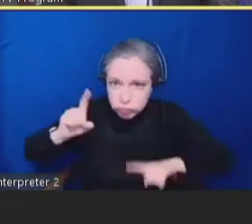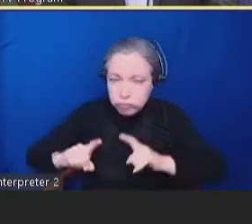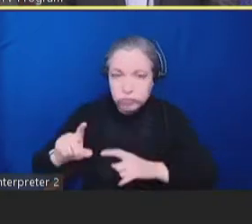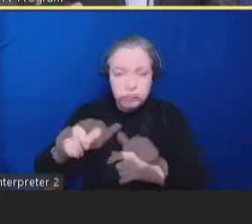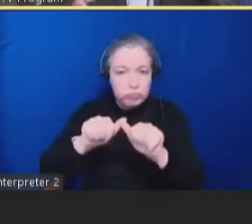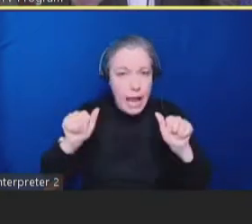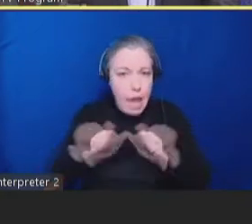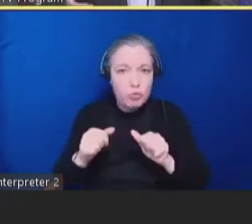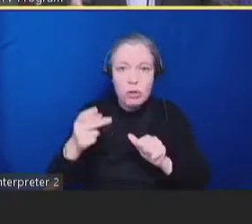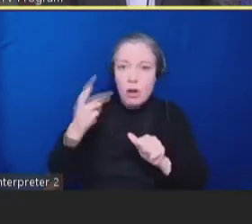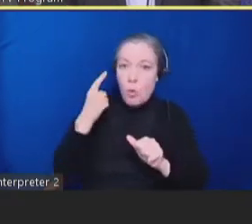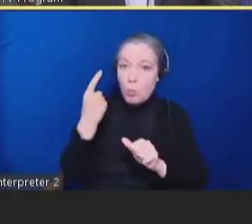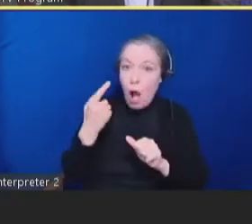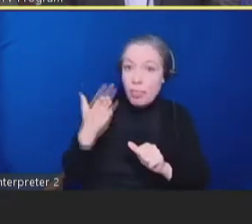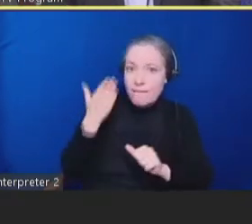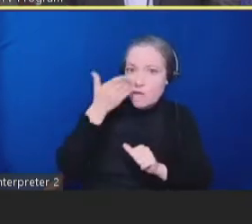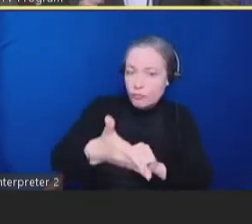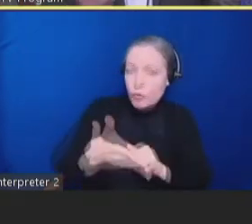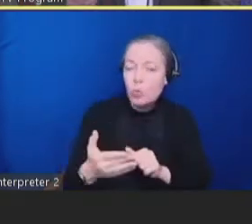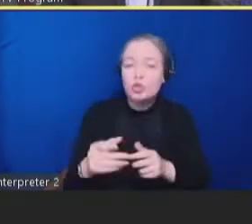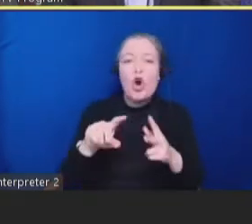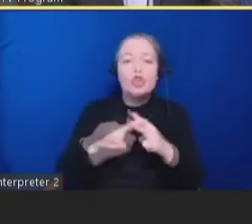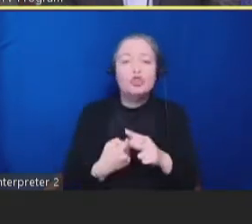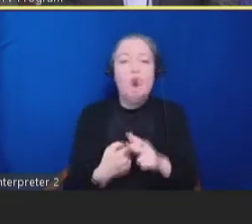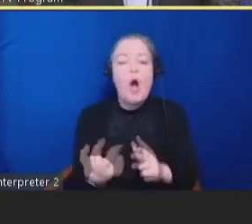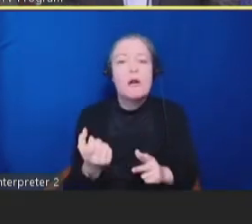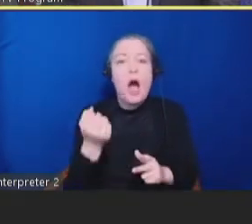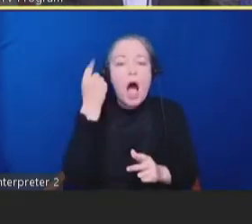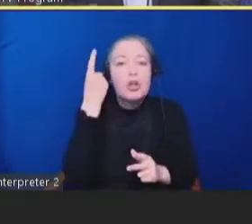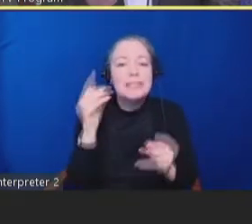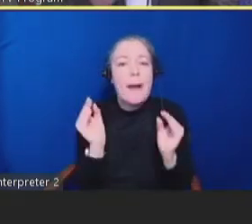is start to understand those connections with broader societal things. I'll pass